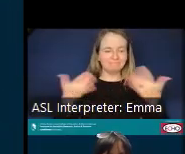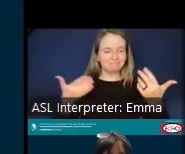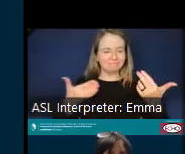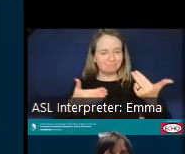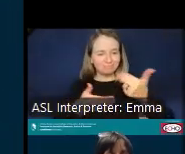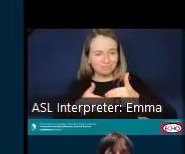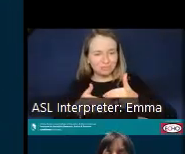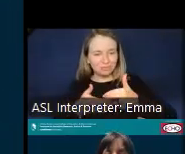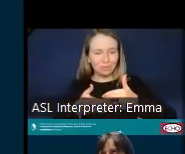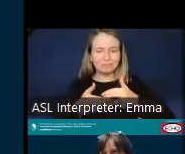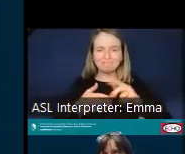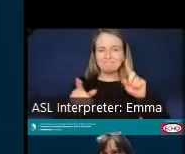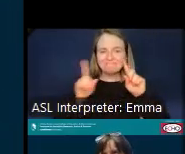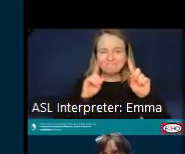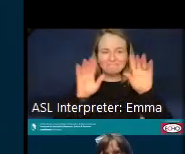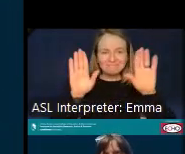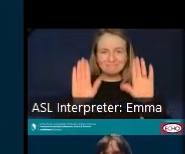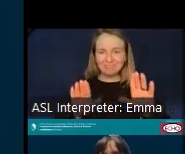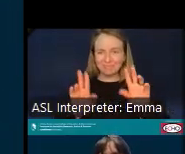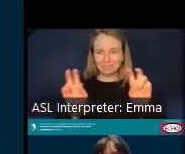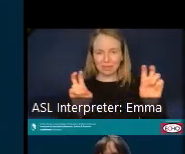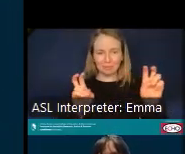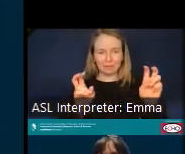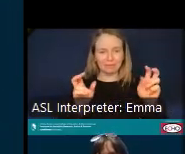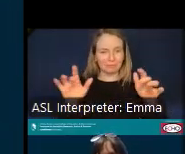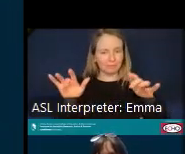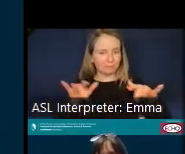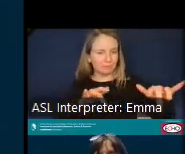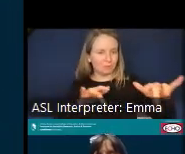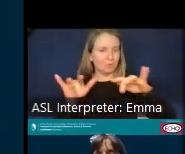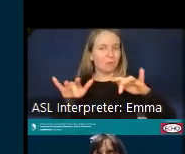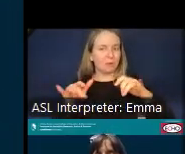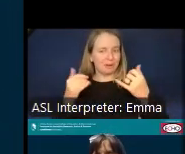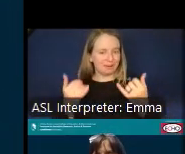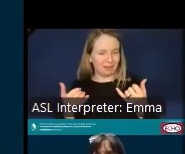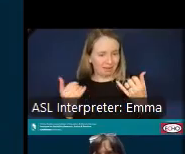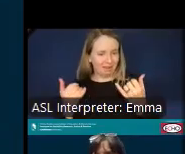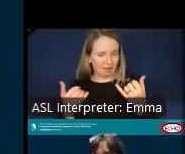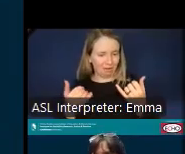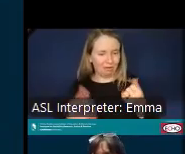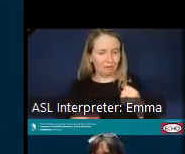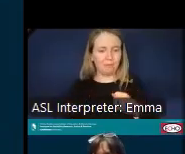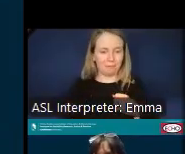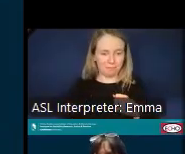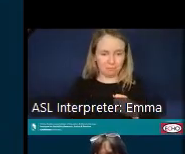topic. We are recording today's session. We do store those on